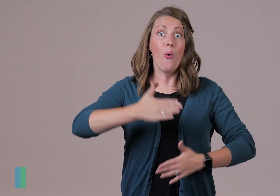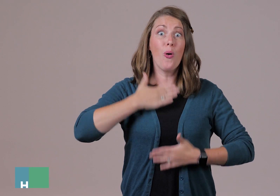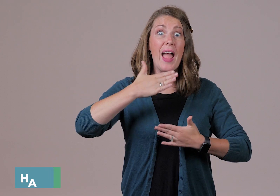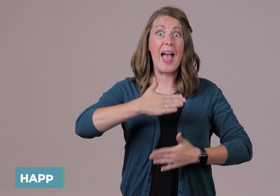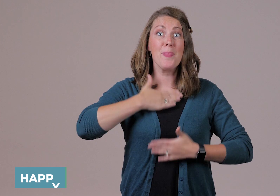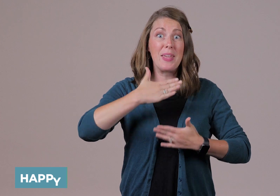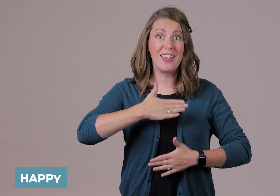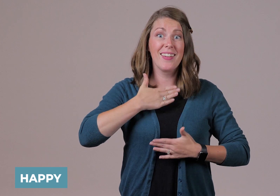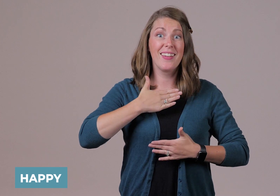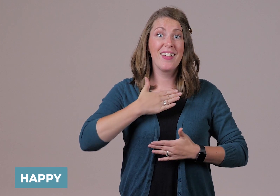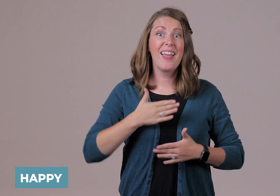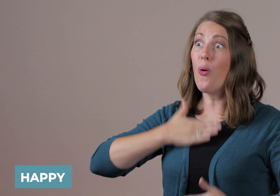or happy.